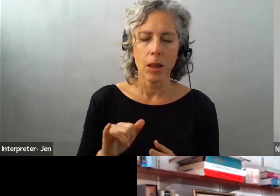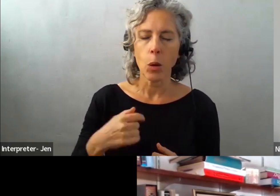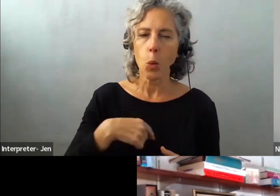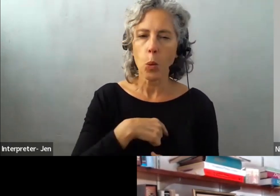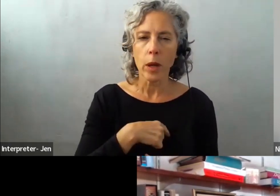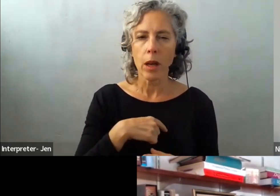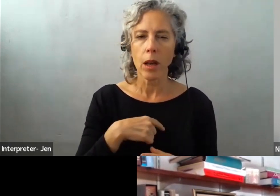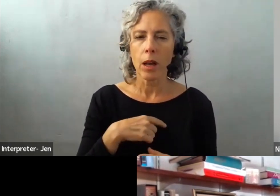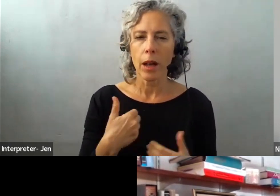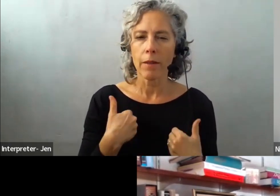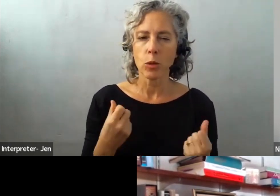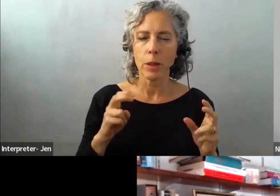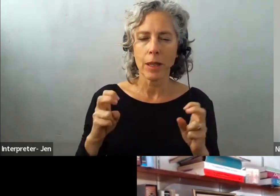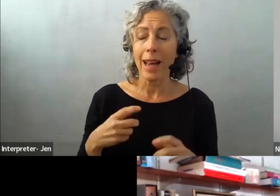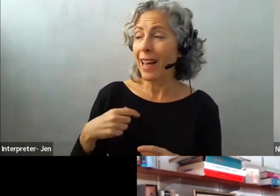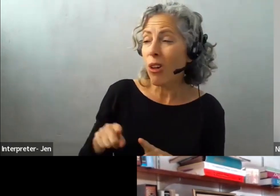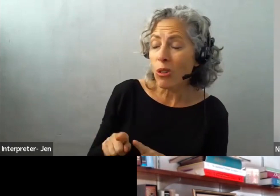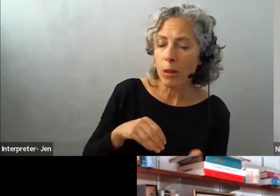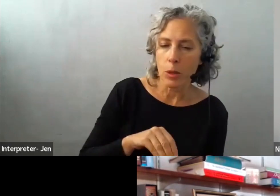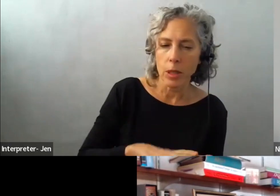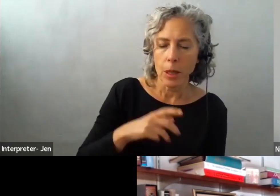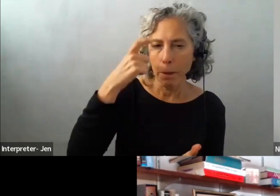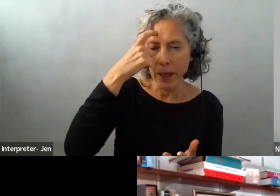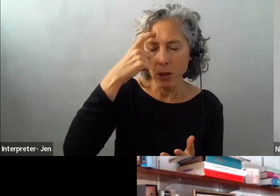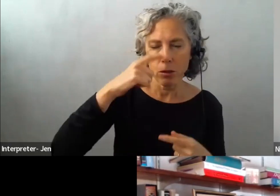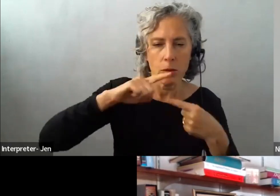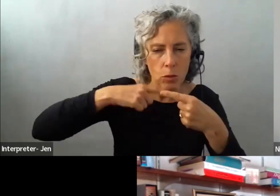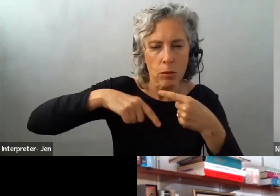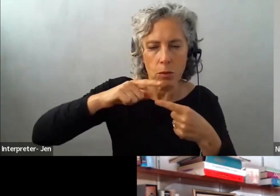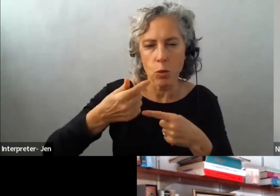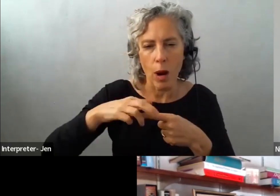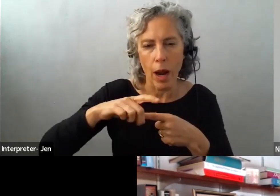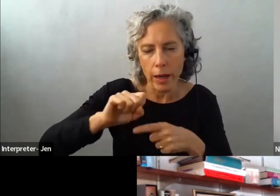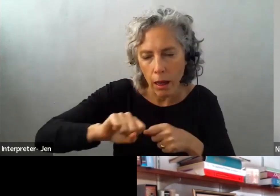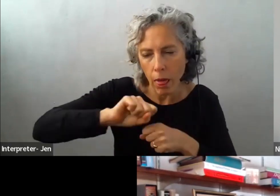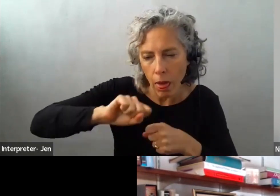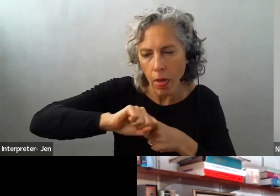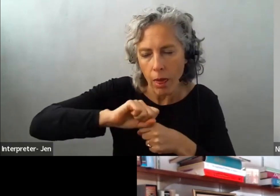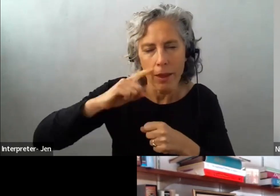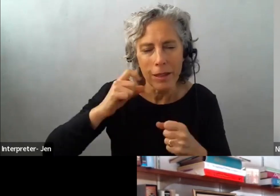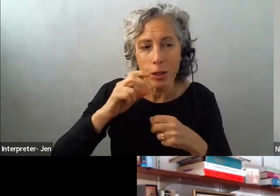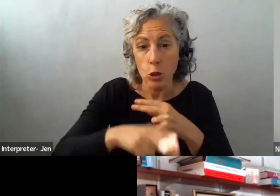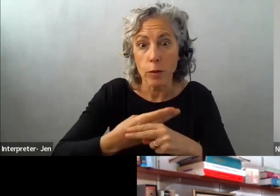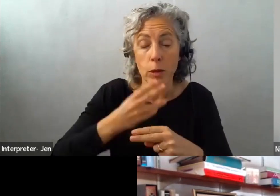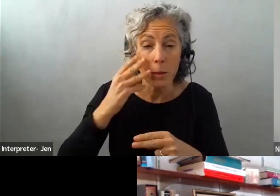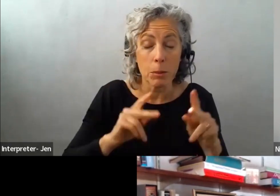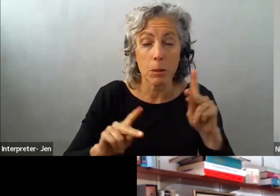mental grind. That's that's a pretty universal experience. But I think a lot of people are talking about so. So we will,